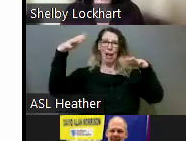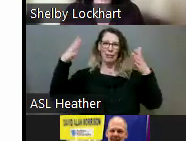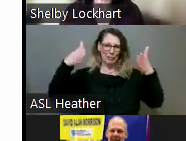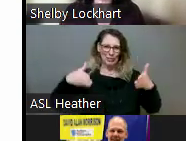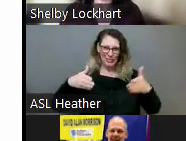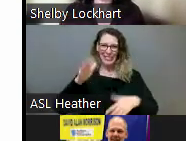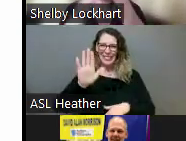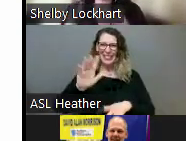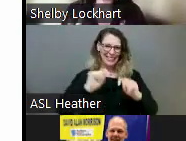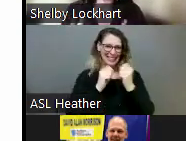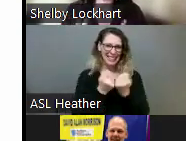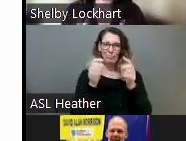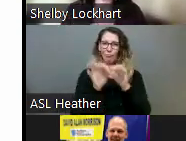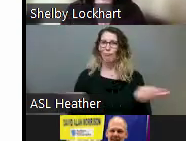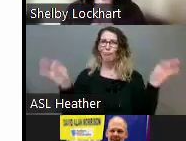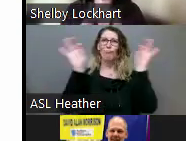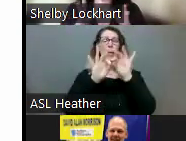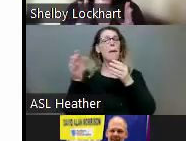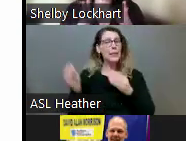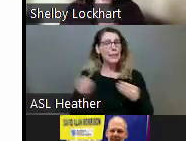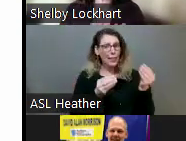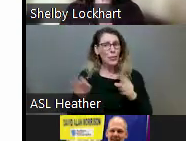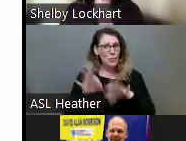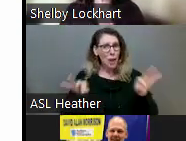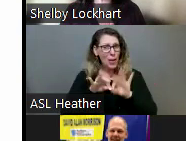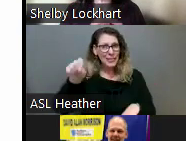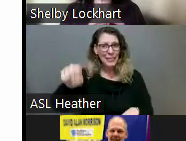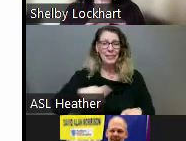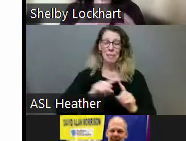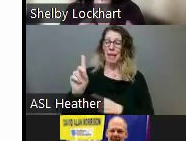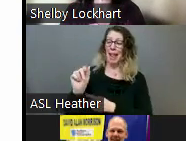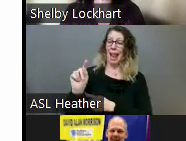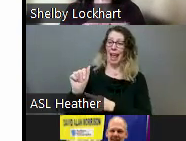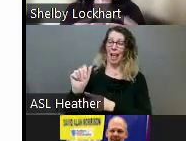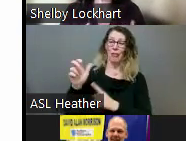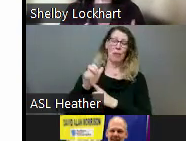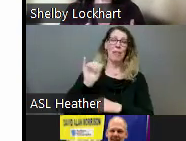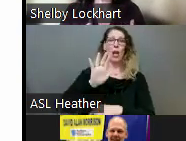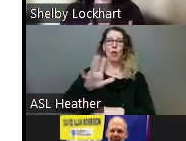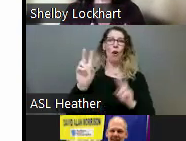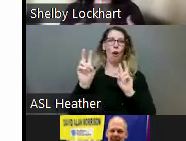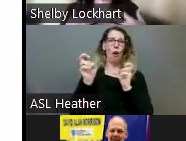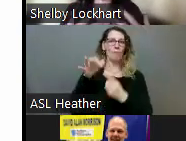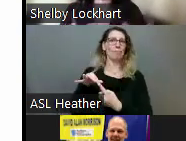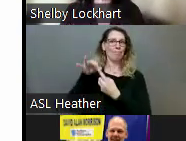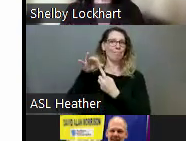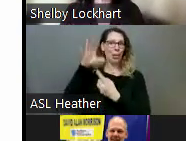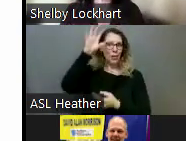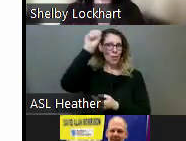so important. A facilitator is really important, but that data champion is your unicorn. You want to take really good care of them. You want to make sure they have